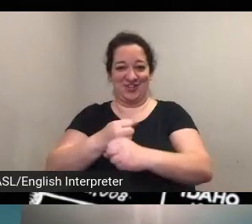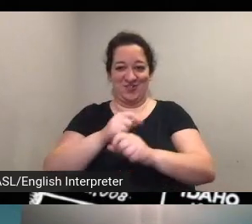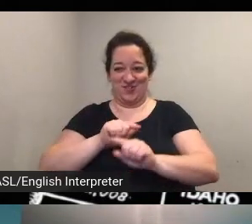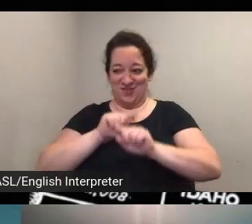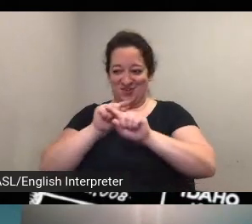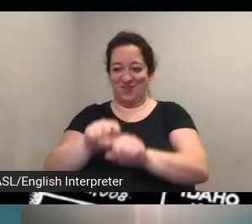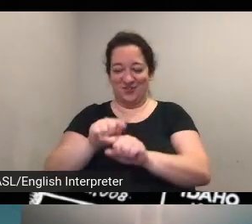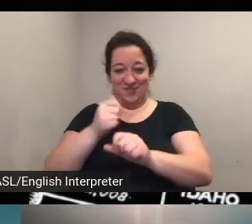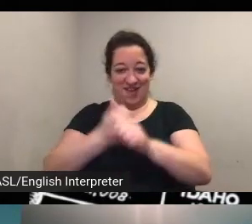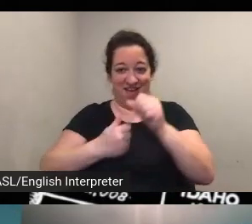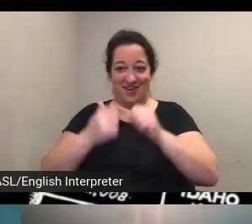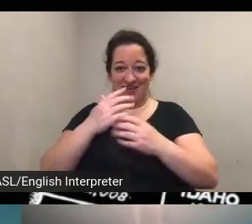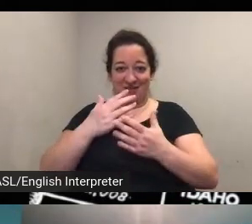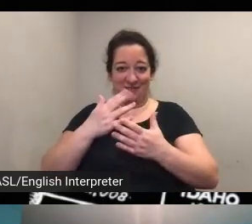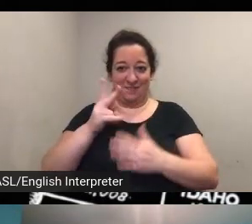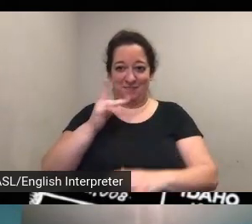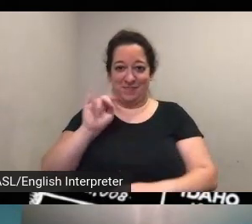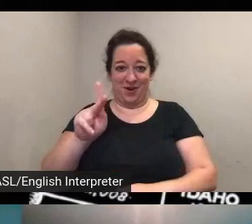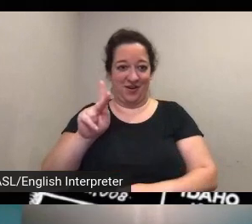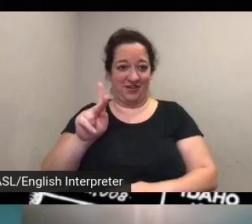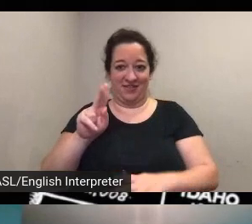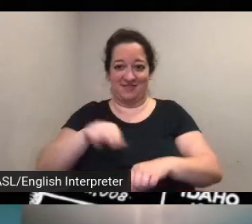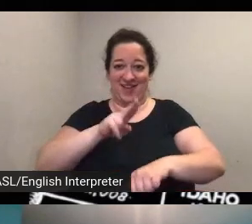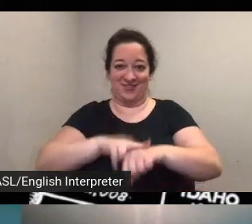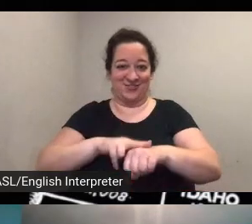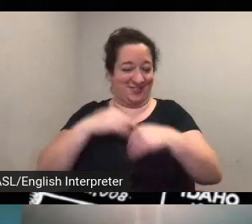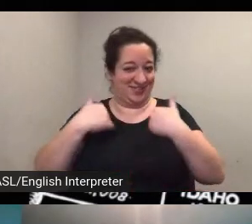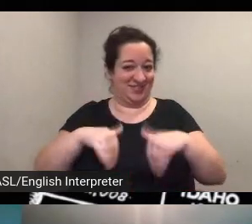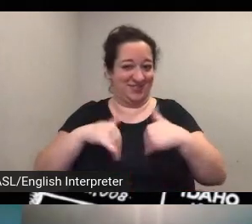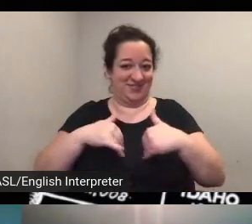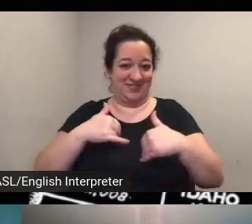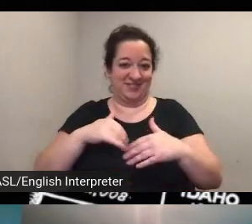you can get into any park nationally so it's worth very much worth it